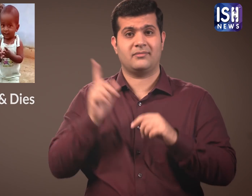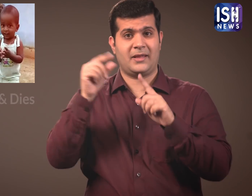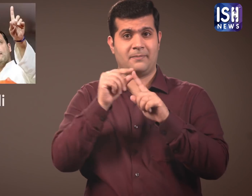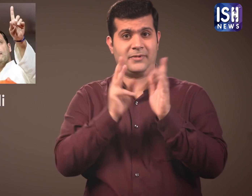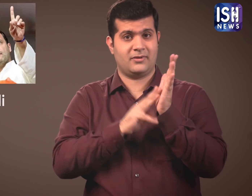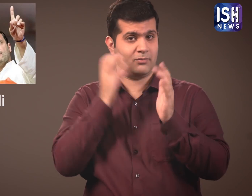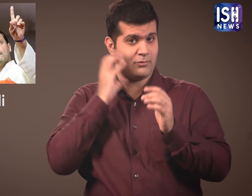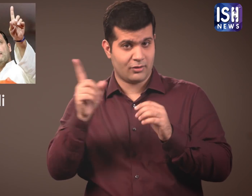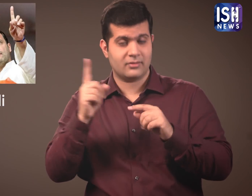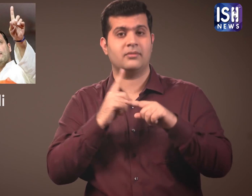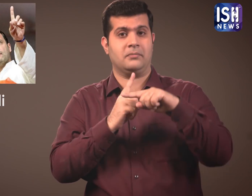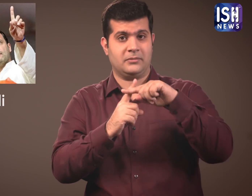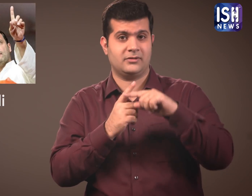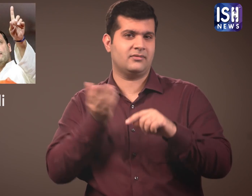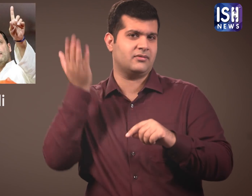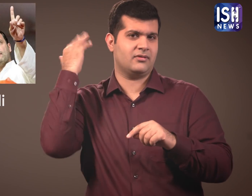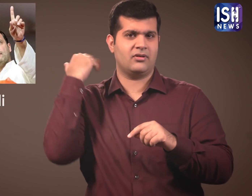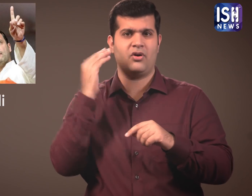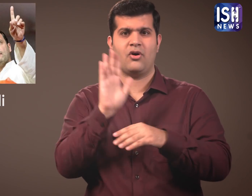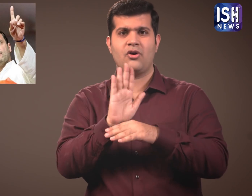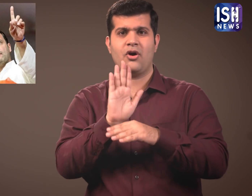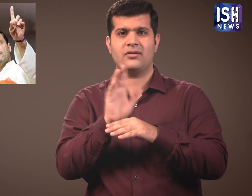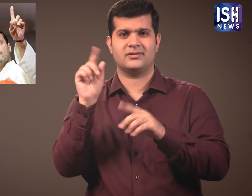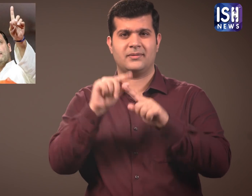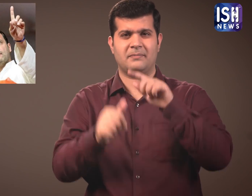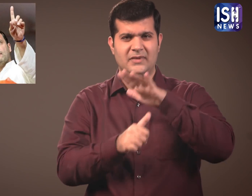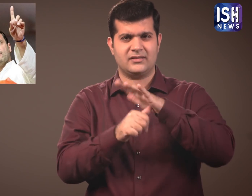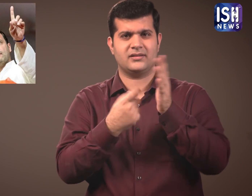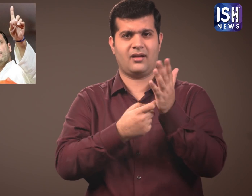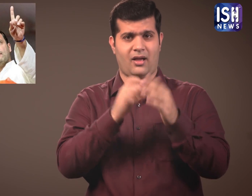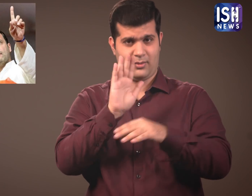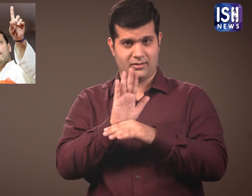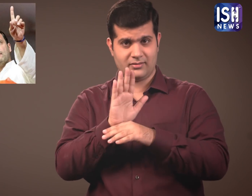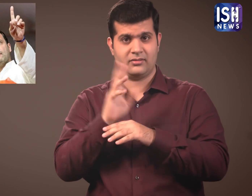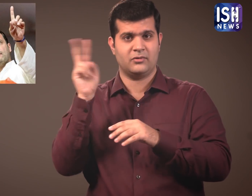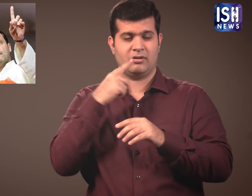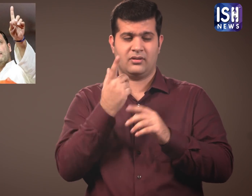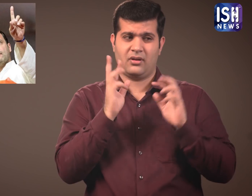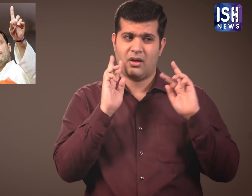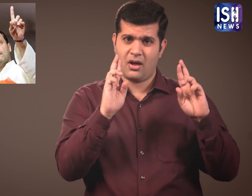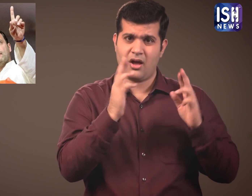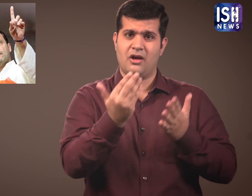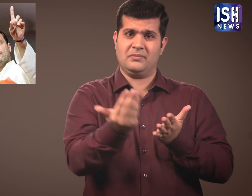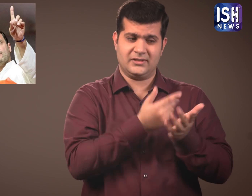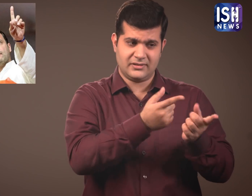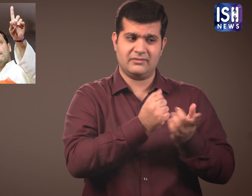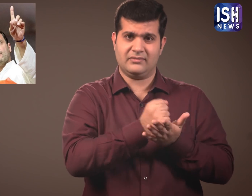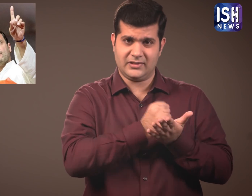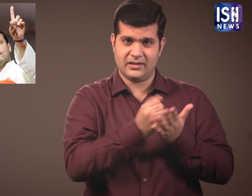PM Narendra Modi and former Congress President Rahul Gandhi hoped for sujith's rescue.